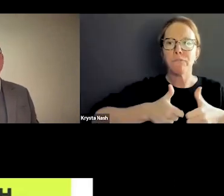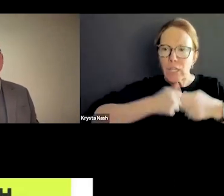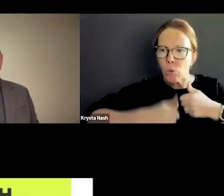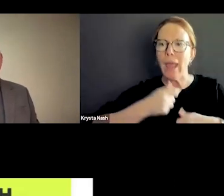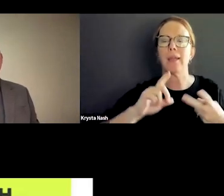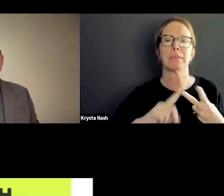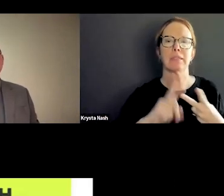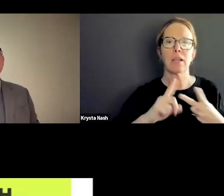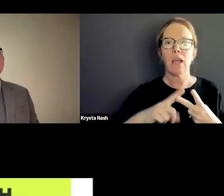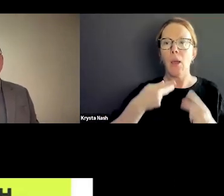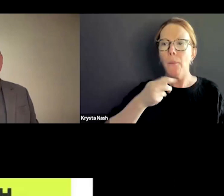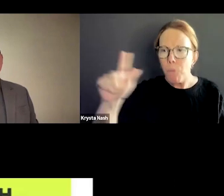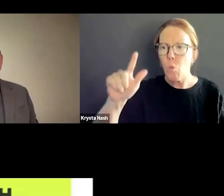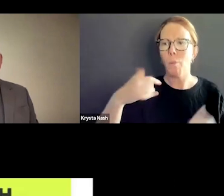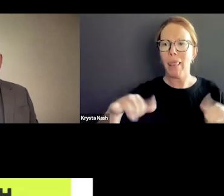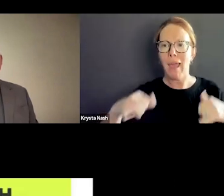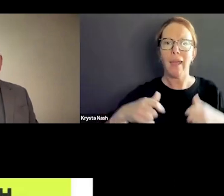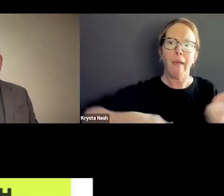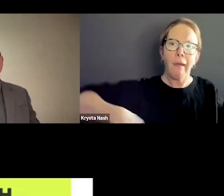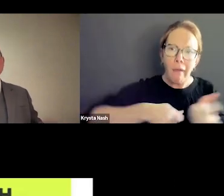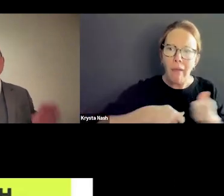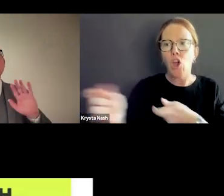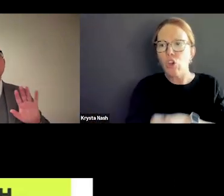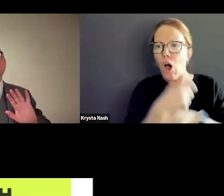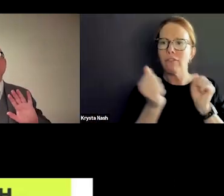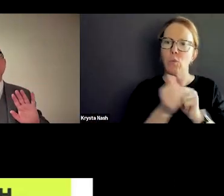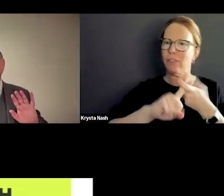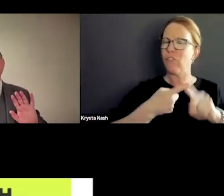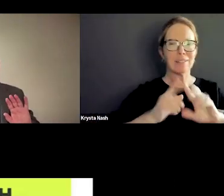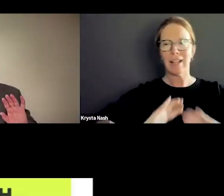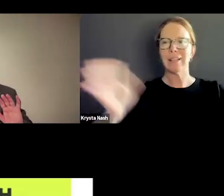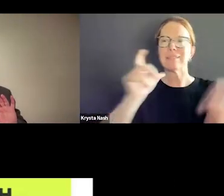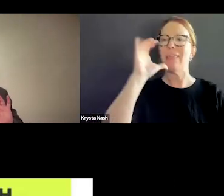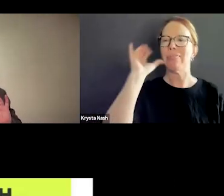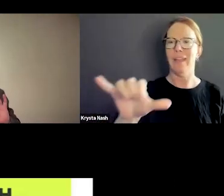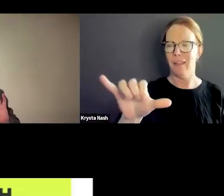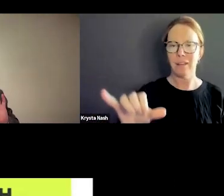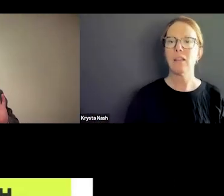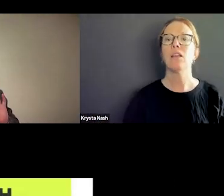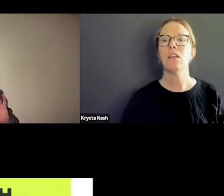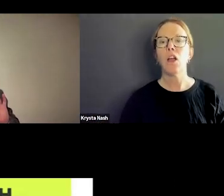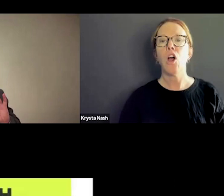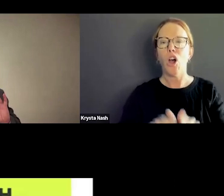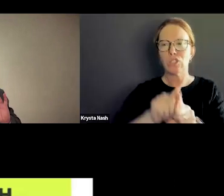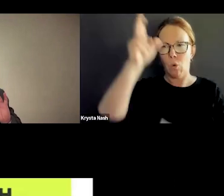their own pool, playing golf matches with their friends. That's not what we meant. And we also excluded horse racing, which is again